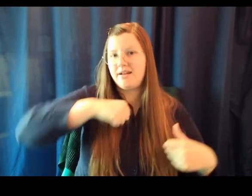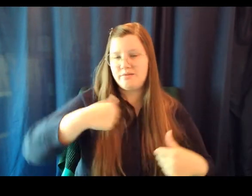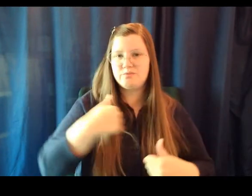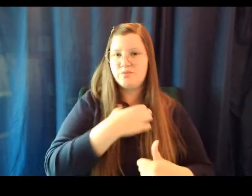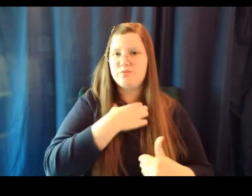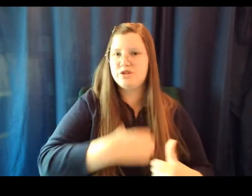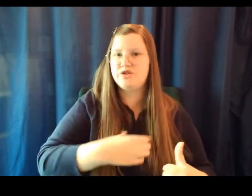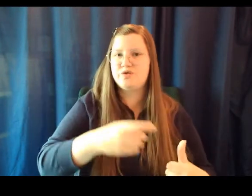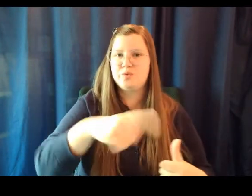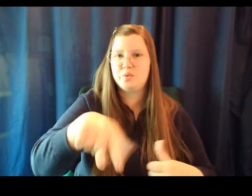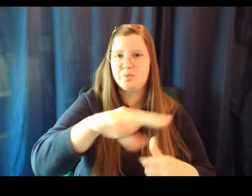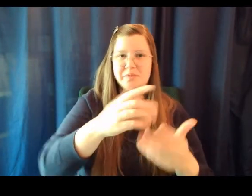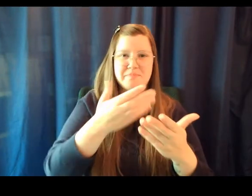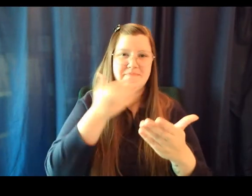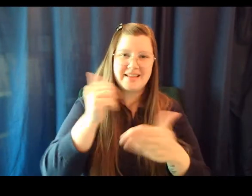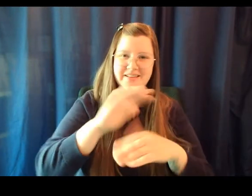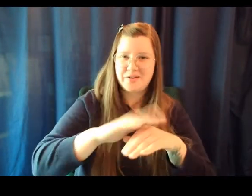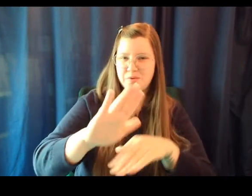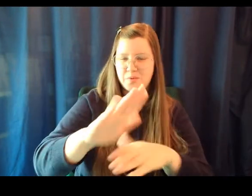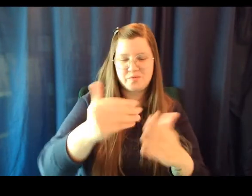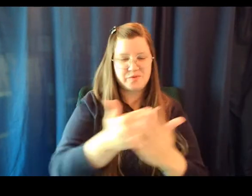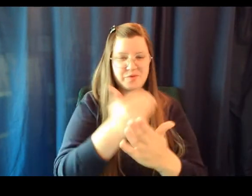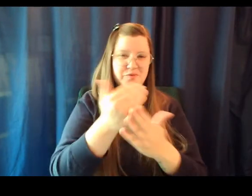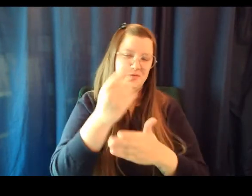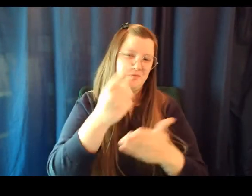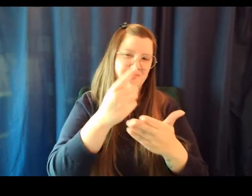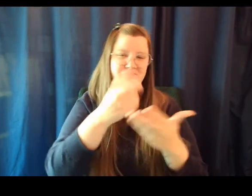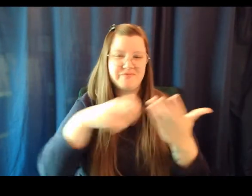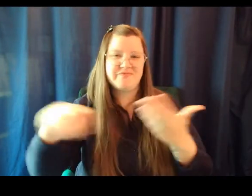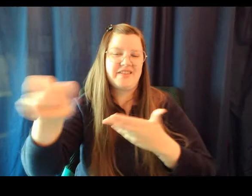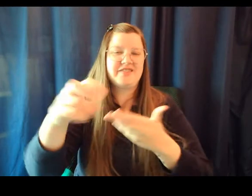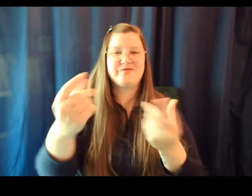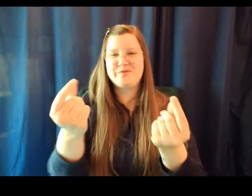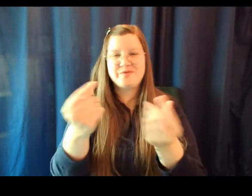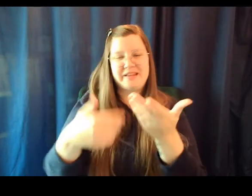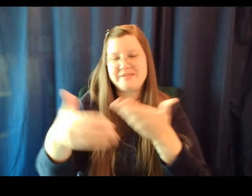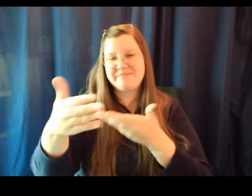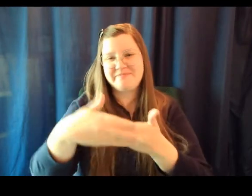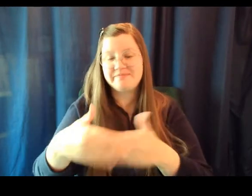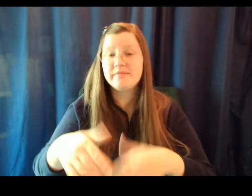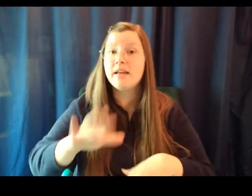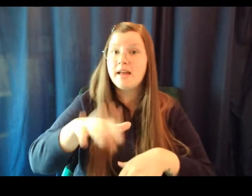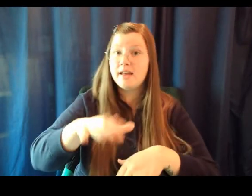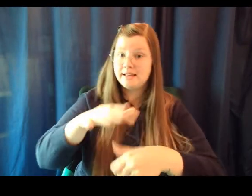"Seniors - You are entering the final stretch of your high school years and closing in on